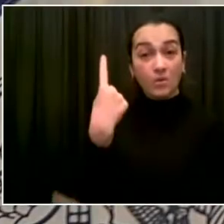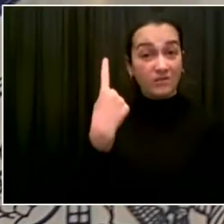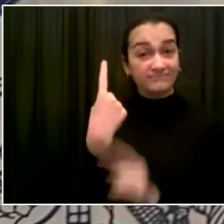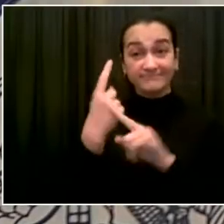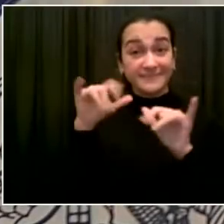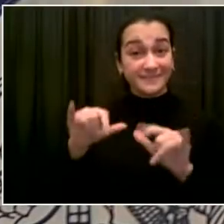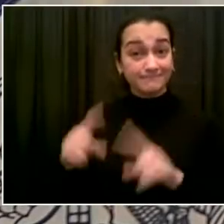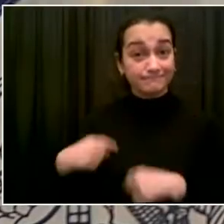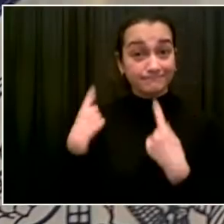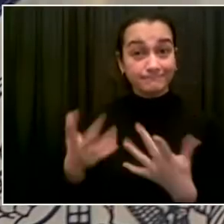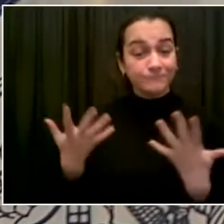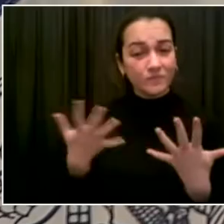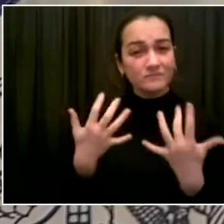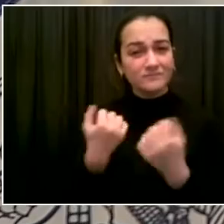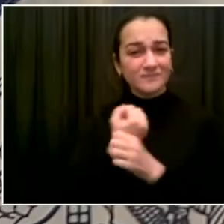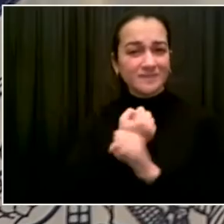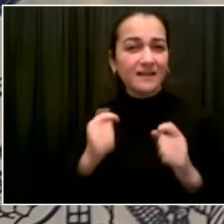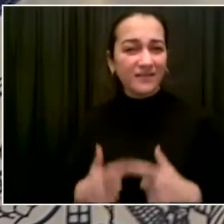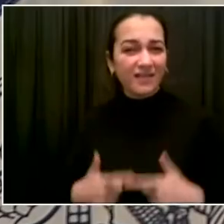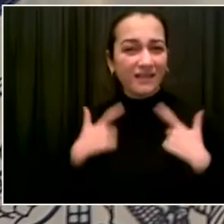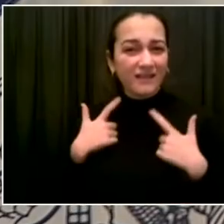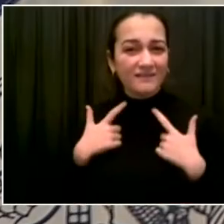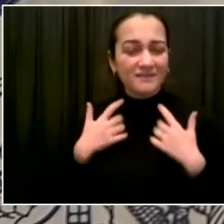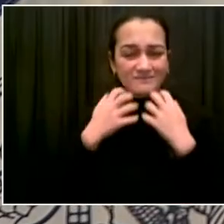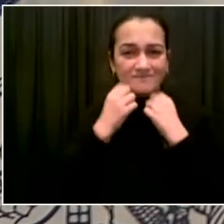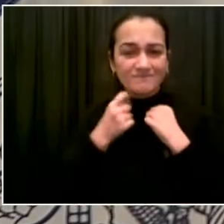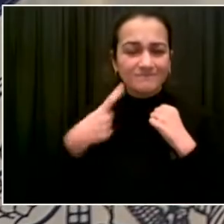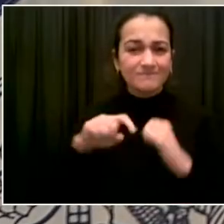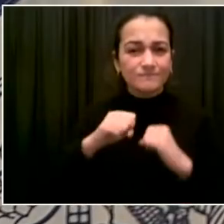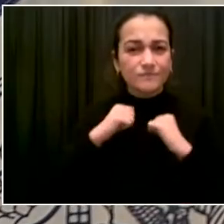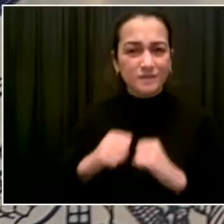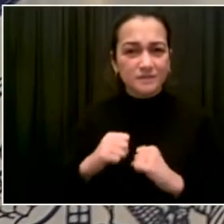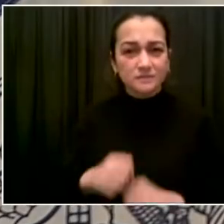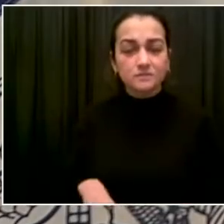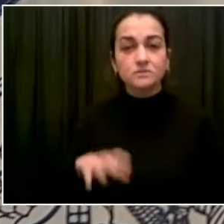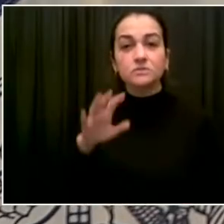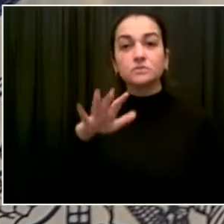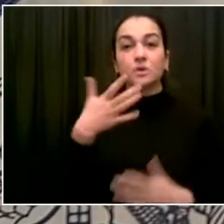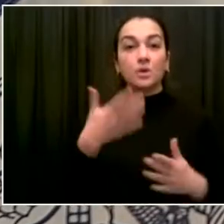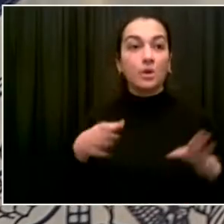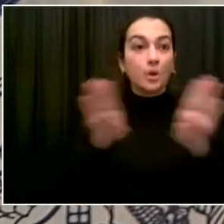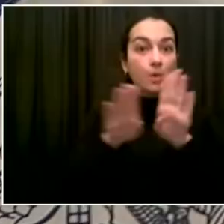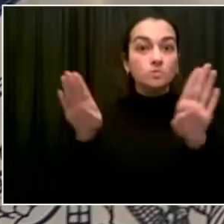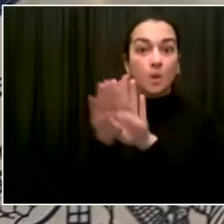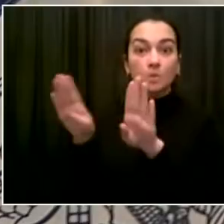TO DO AND THE RIGHT STRATEGY TO SAVE LIVES AND PROTECT LIVELIHOOD. WE SHOULD AVOID LOCKDOWNS AND WE SHOULD AIVOD SHUTDOWNS AND WE